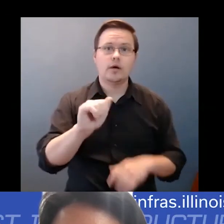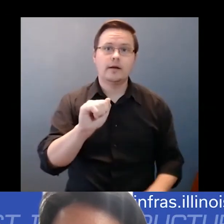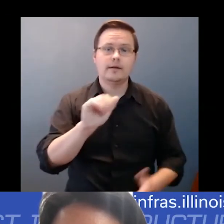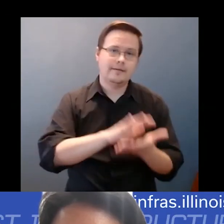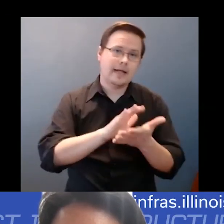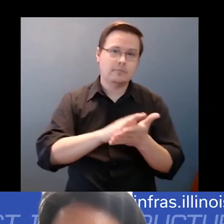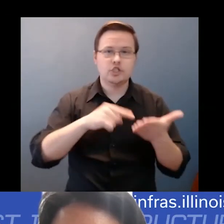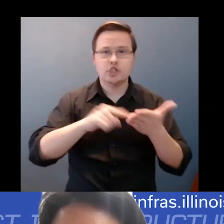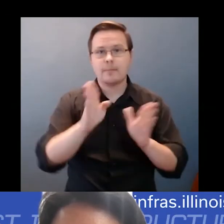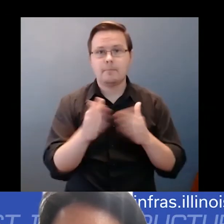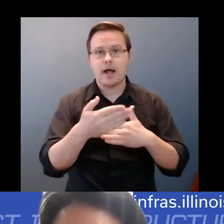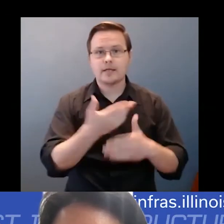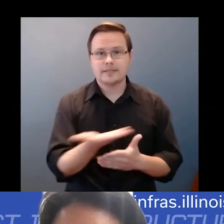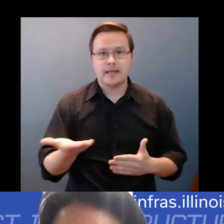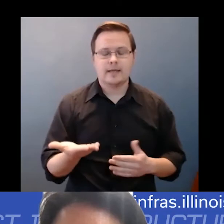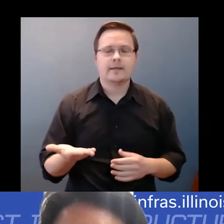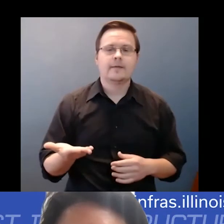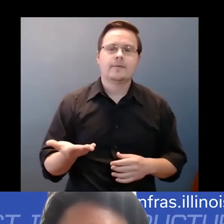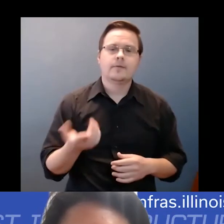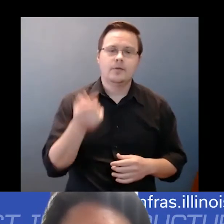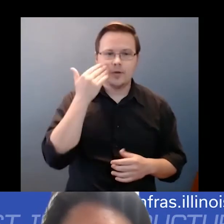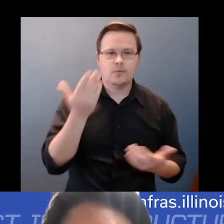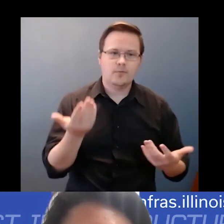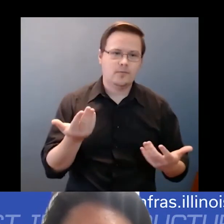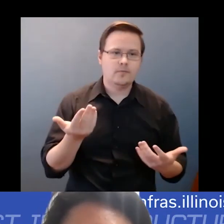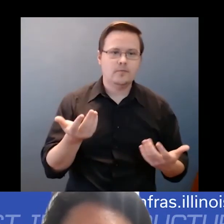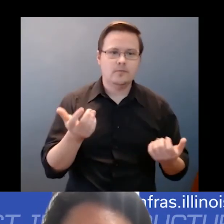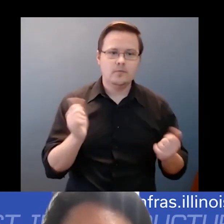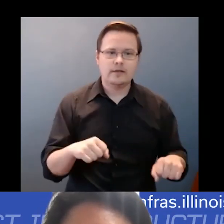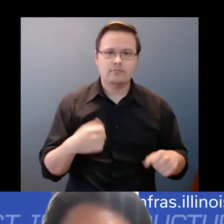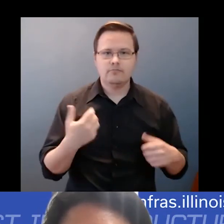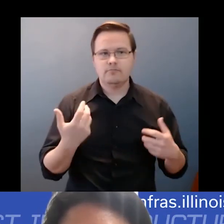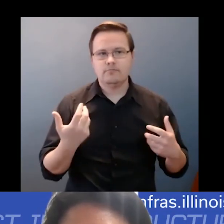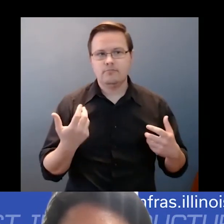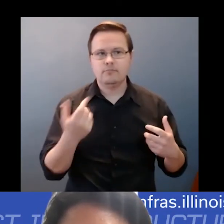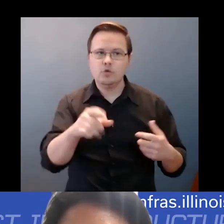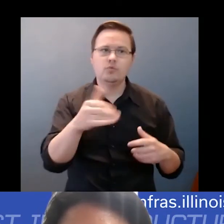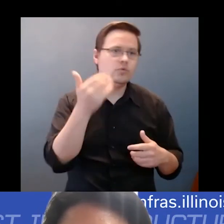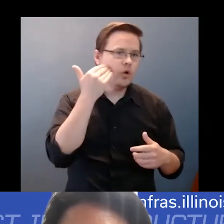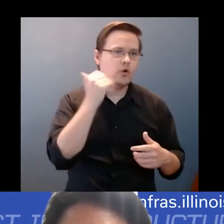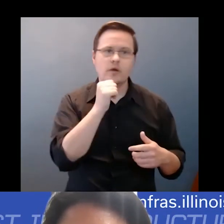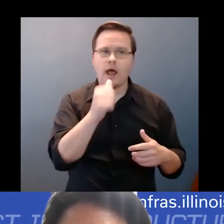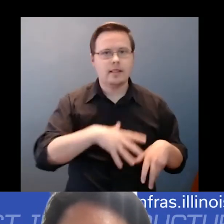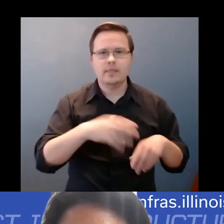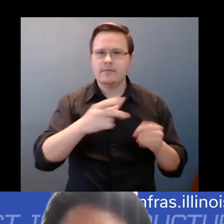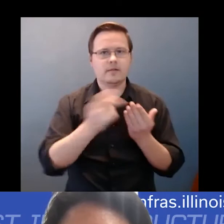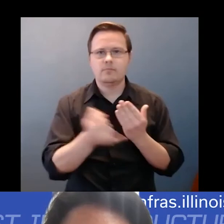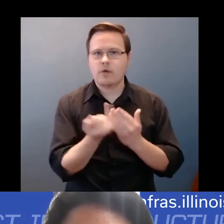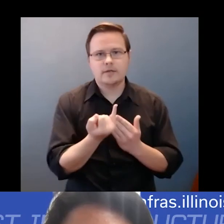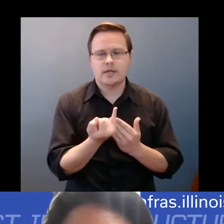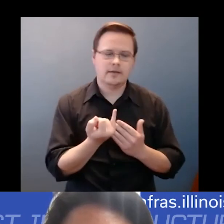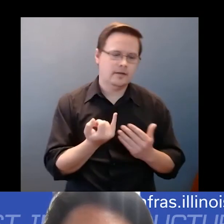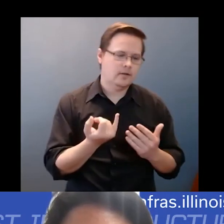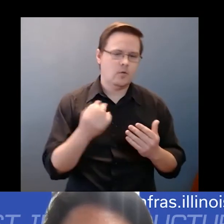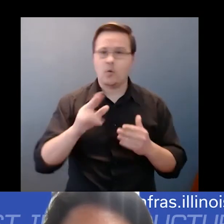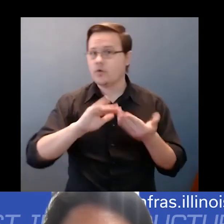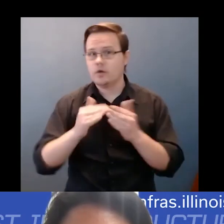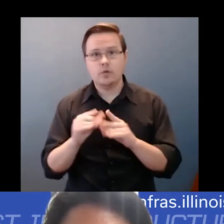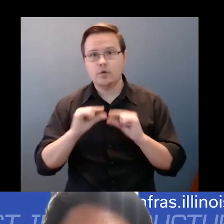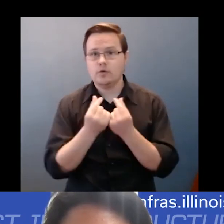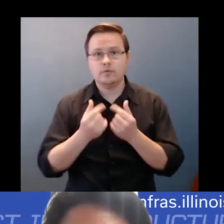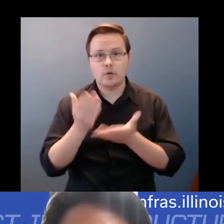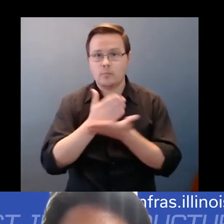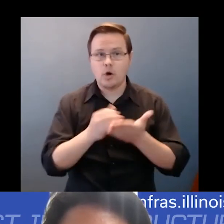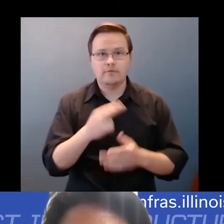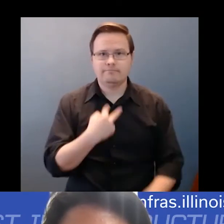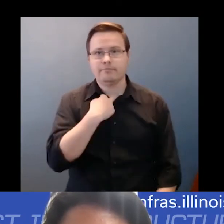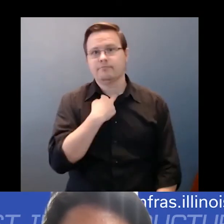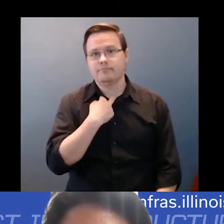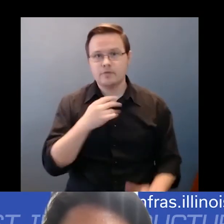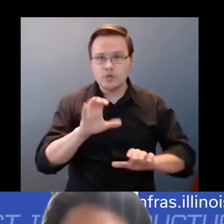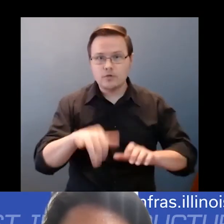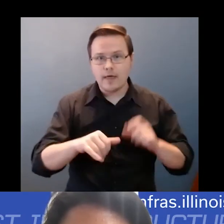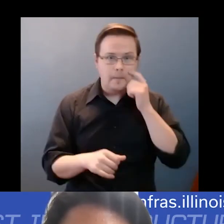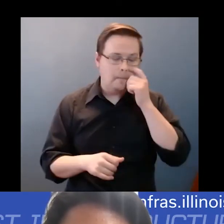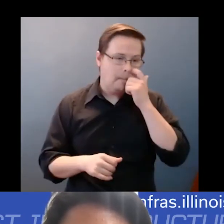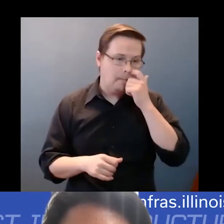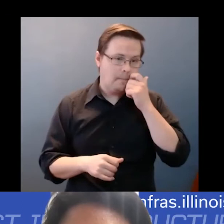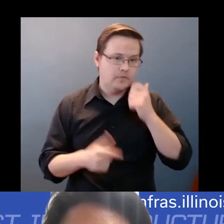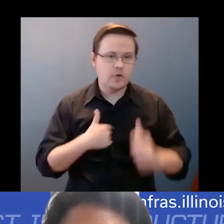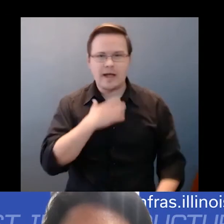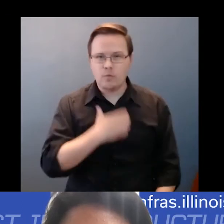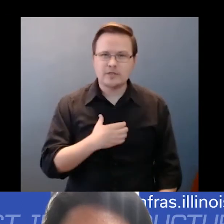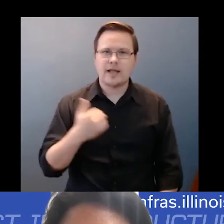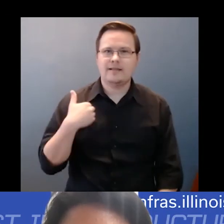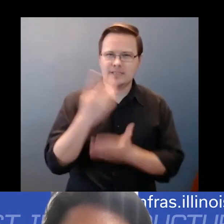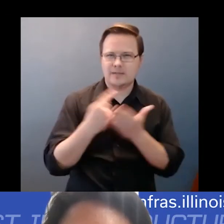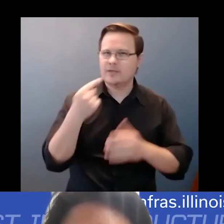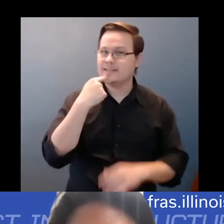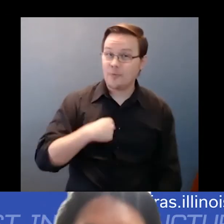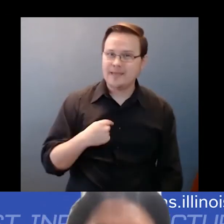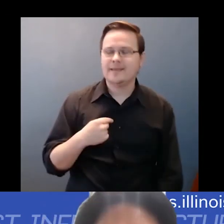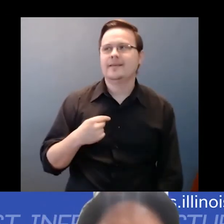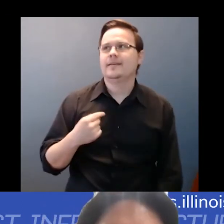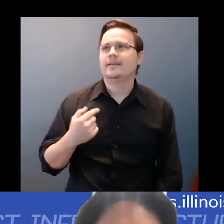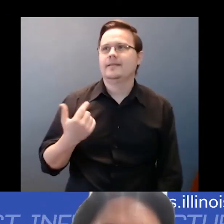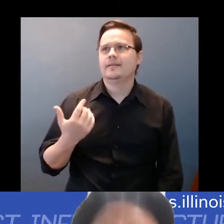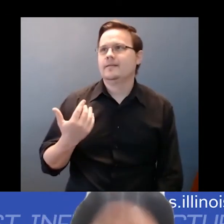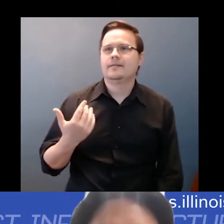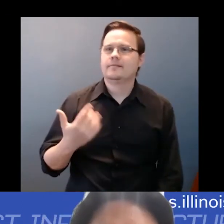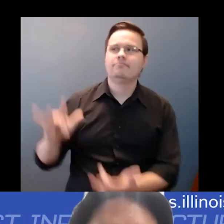out to go I do your academic check box thing, you know, then you can you know that you're not going to be like leaving the project and, you know, the community groups that you're a part of an alert to do that so I think I wish I had had someone to tell